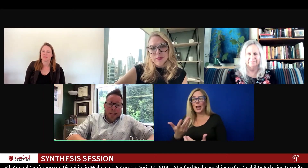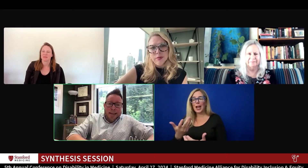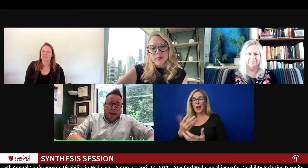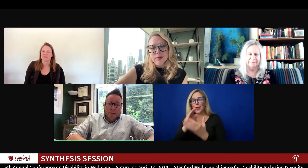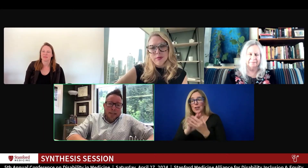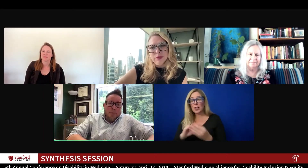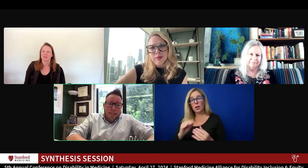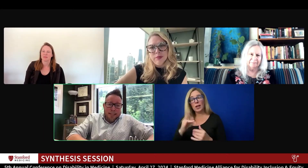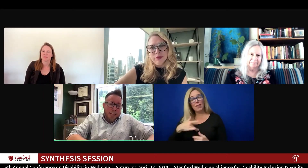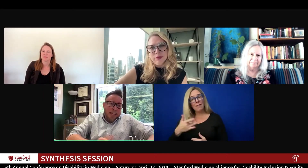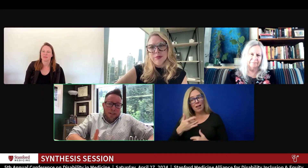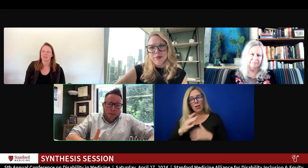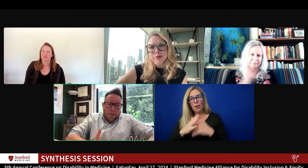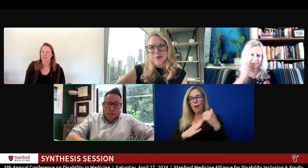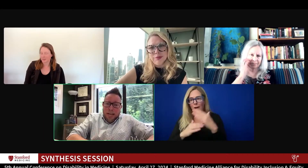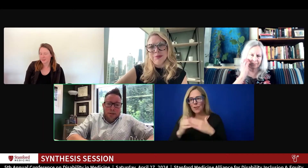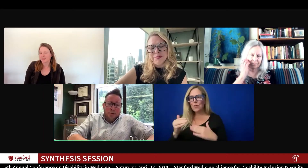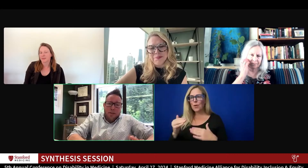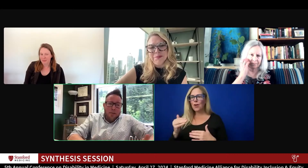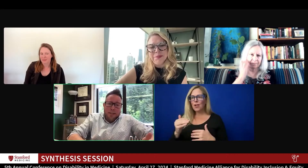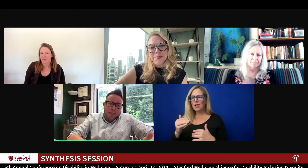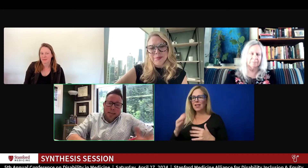and have the space that they can share their stories. I know not all of us can